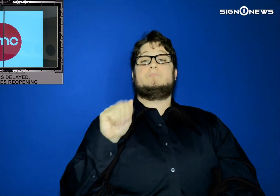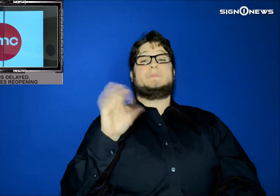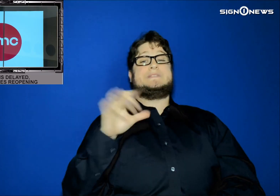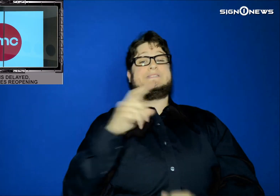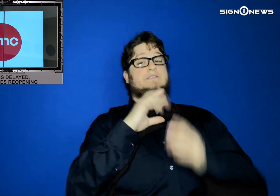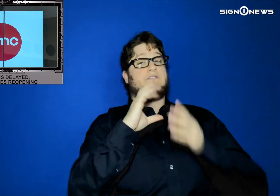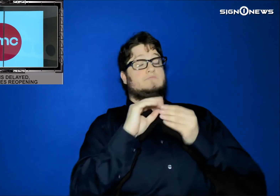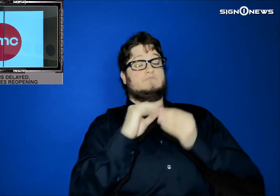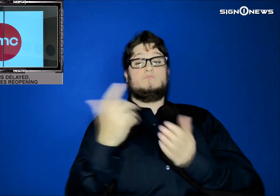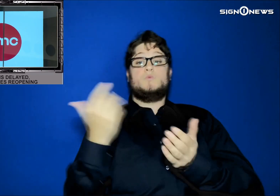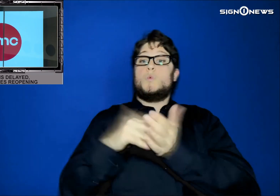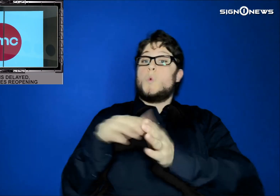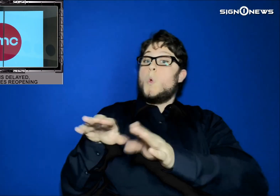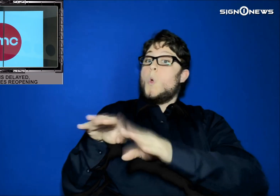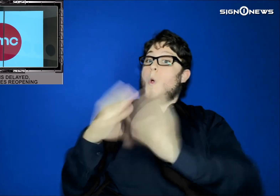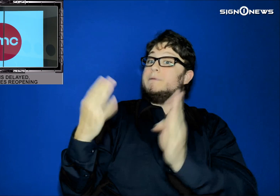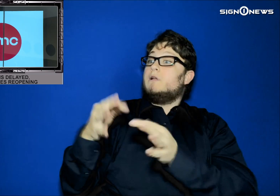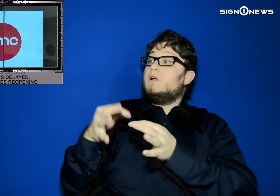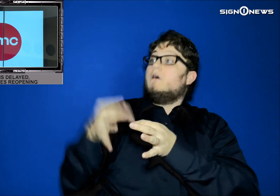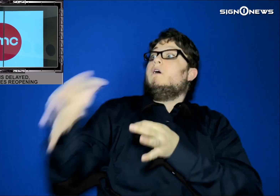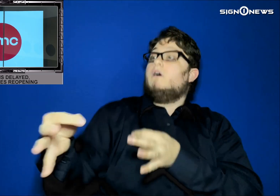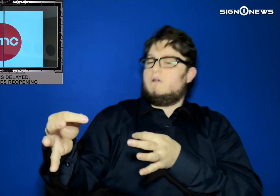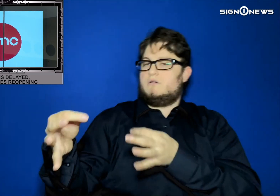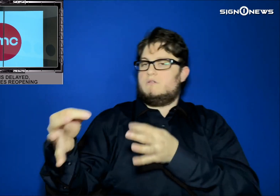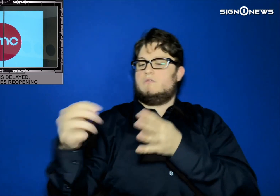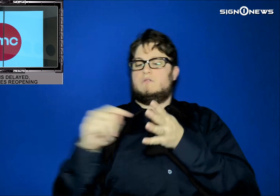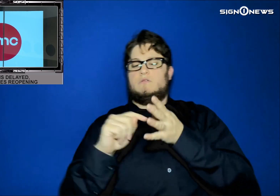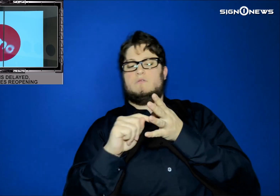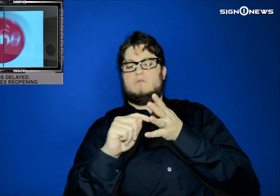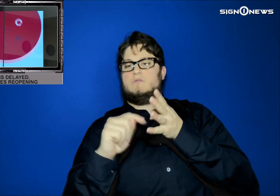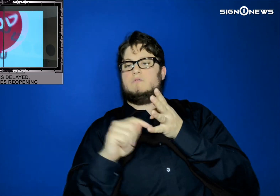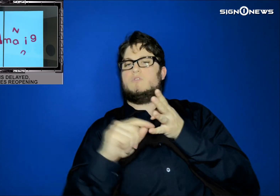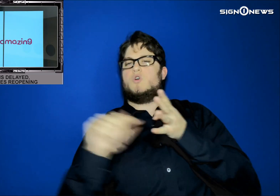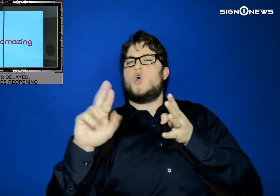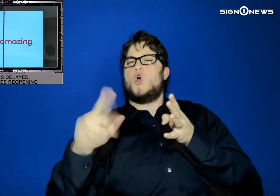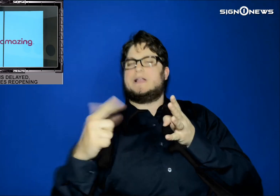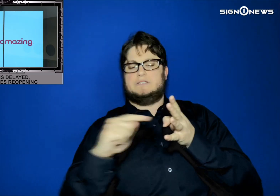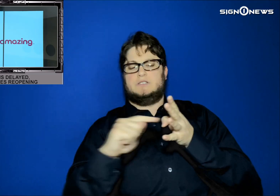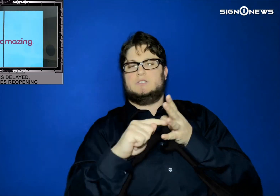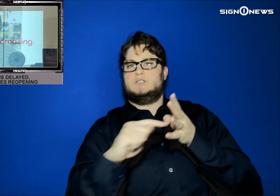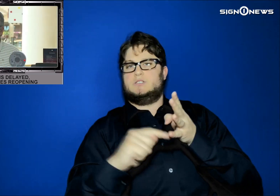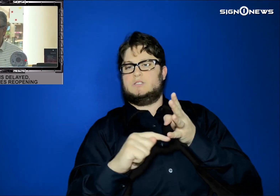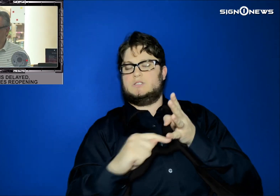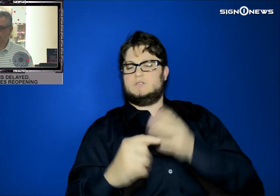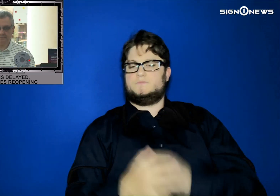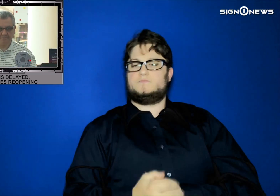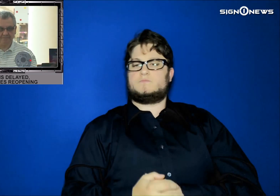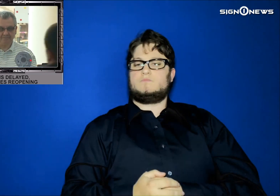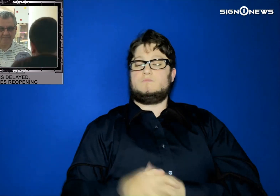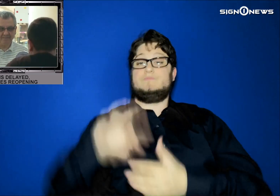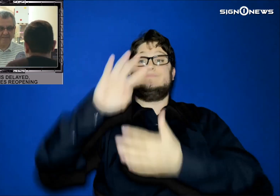The company said it's postponing the reopening to mid-to-late August.